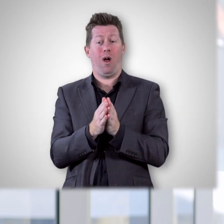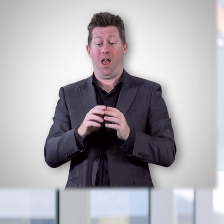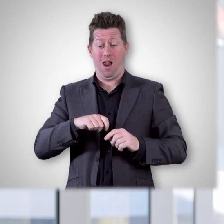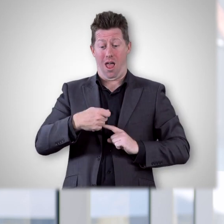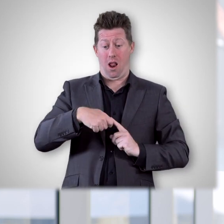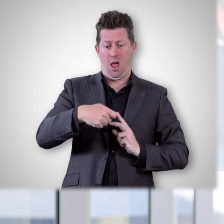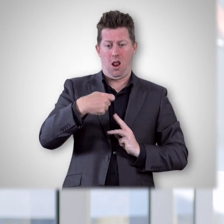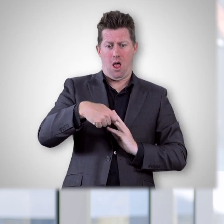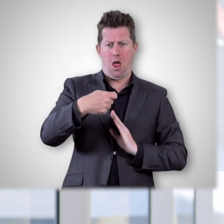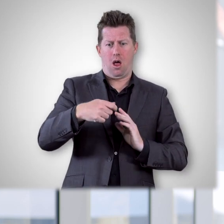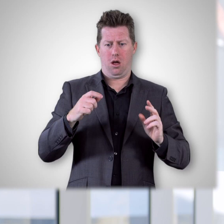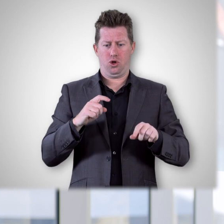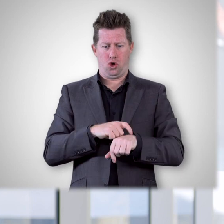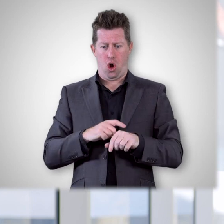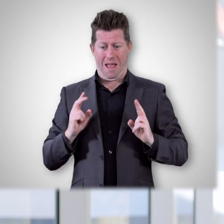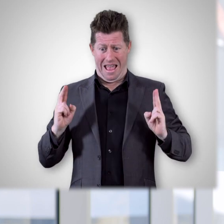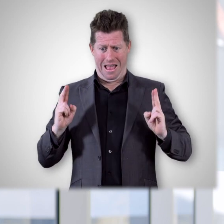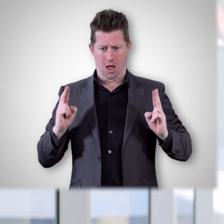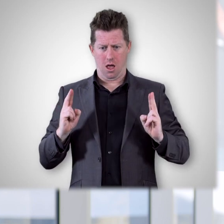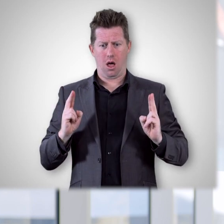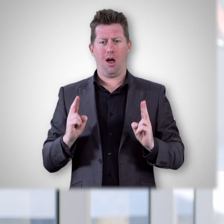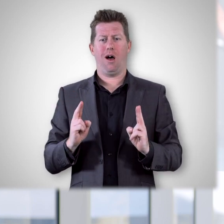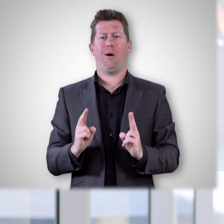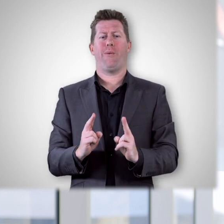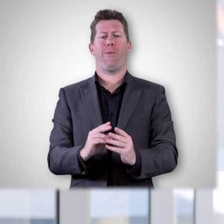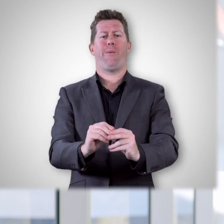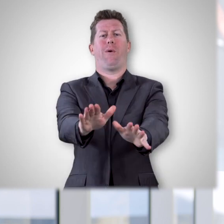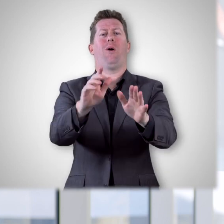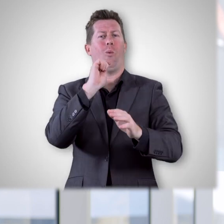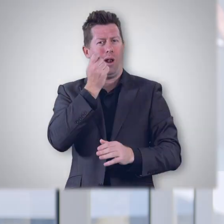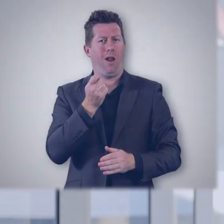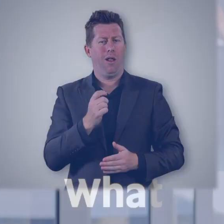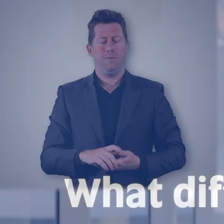less time to do it in the future. So applying the time now leads to less time in the future.